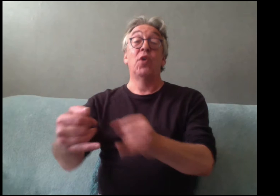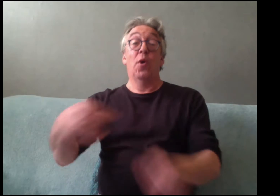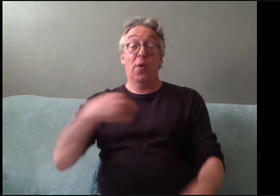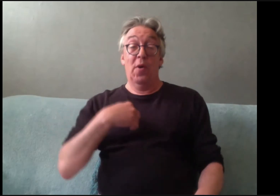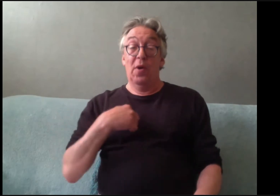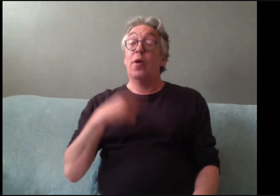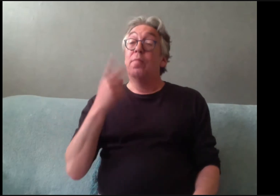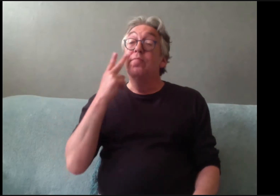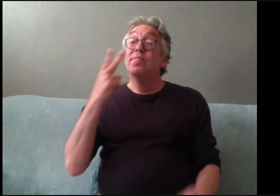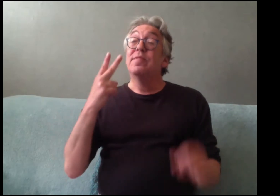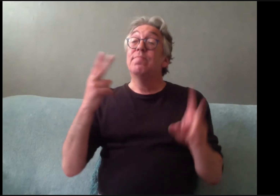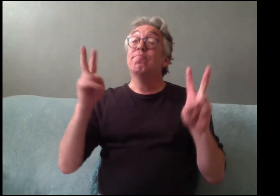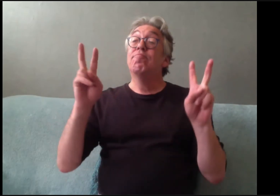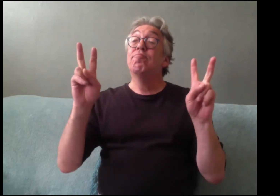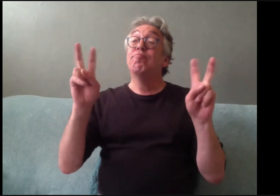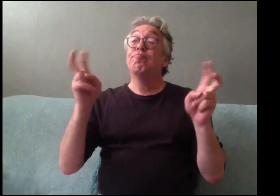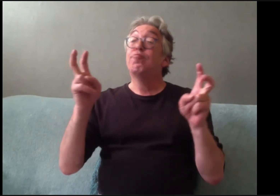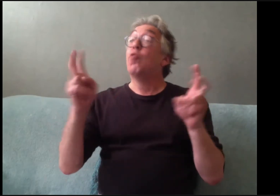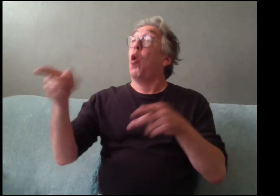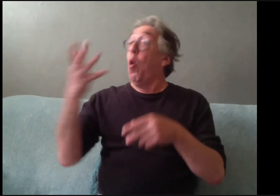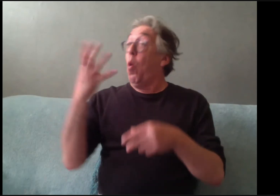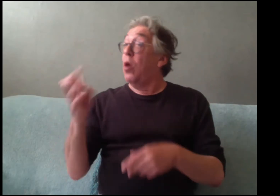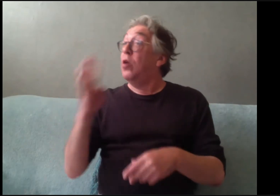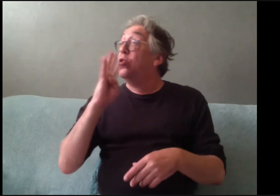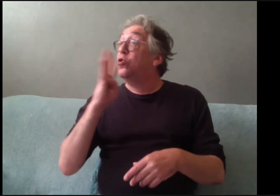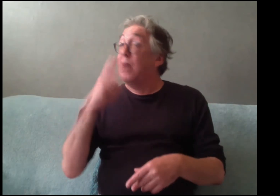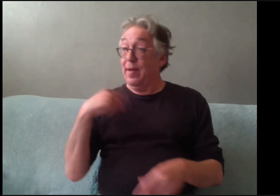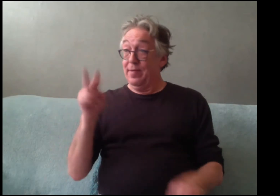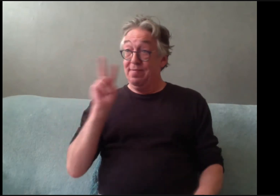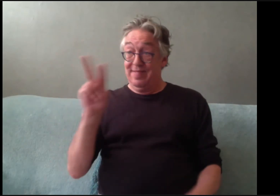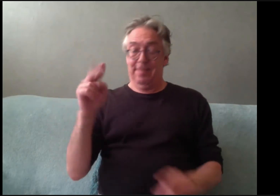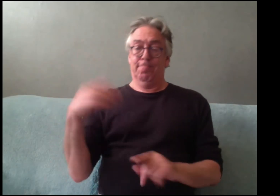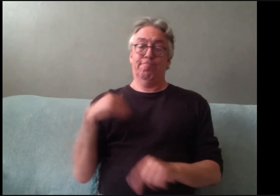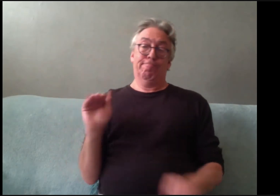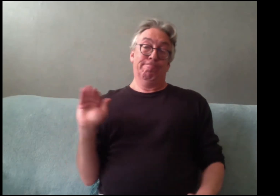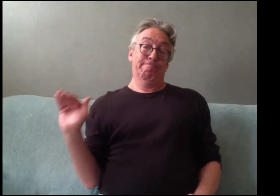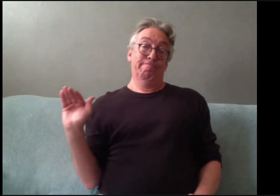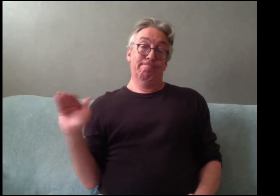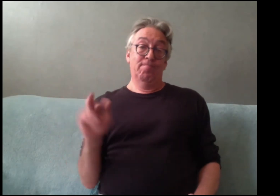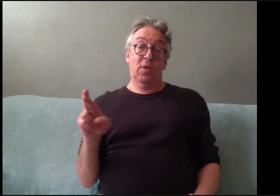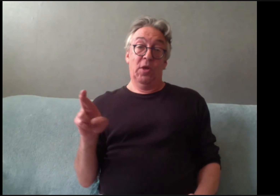I'll add those that speak in the open floor in the chat box.